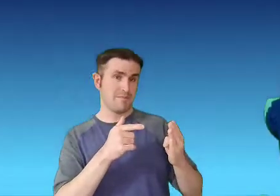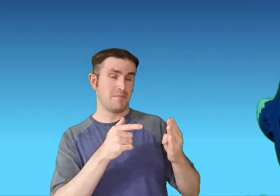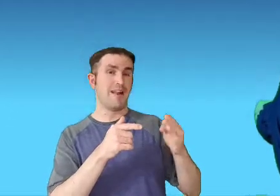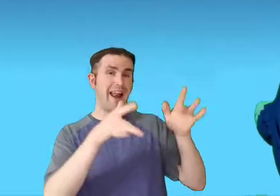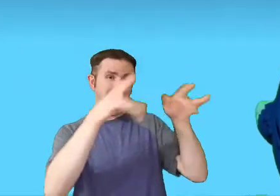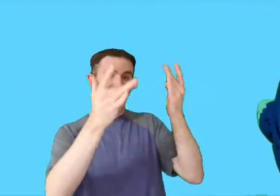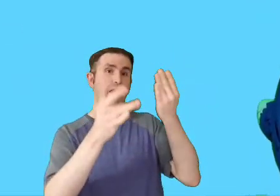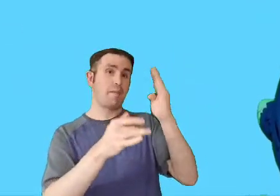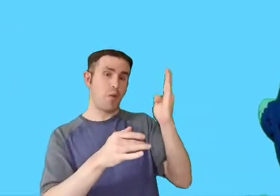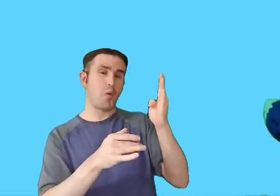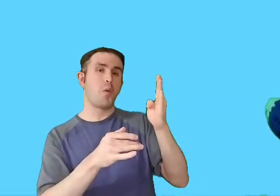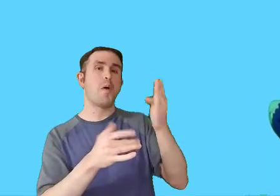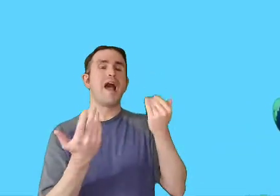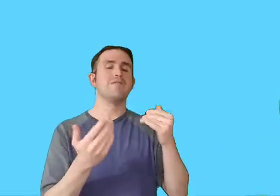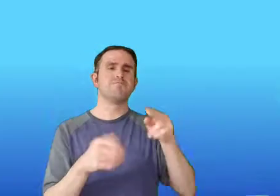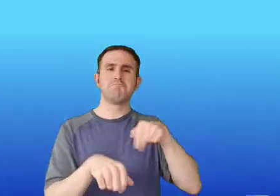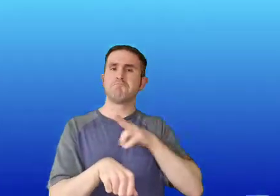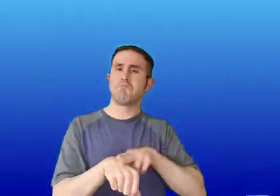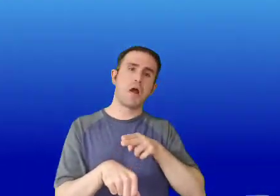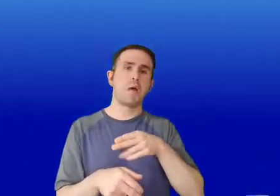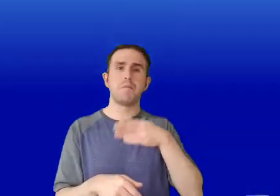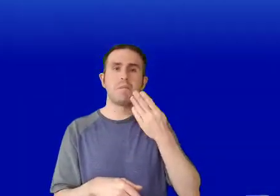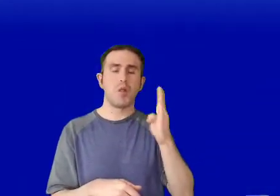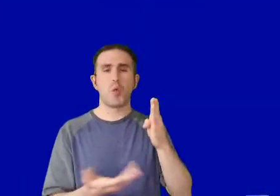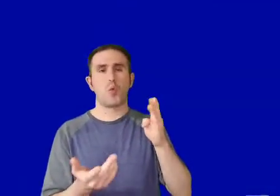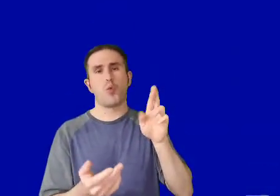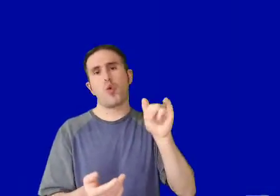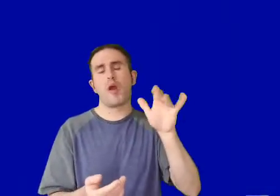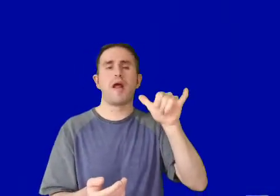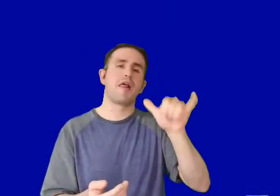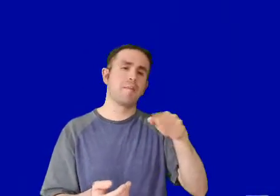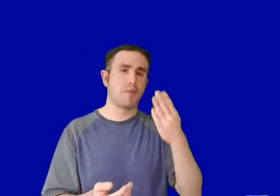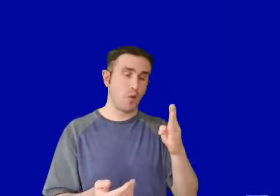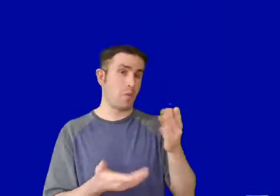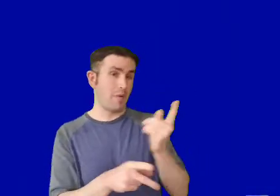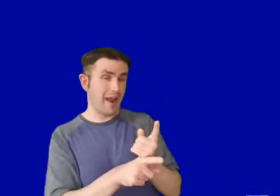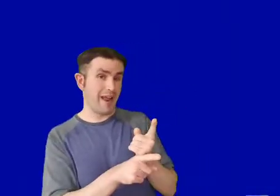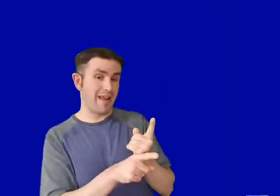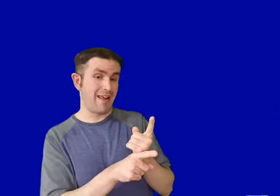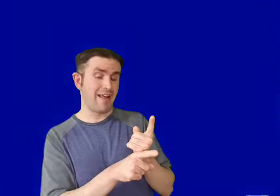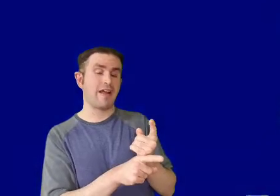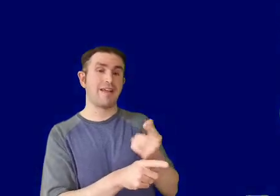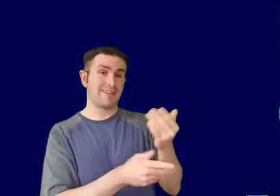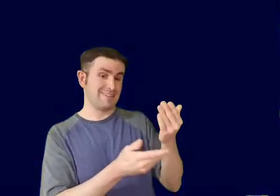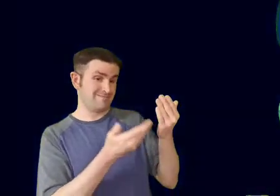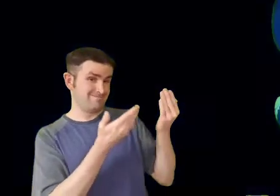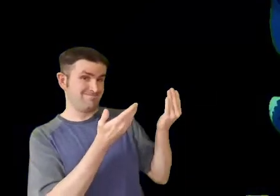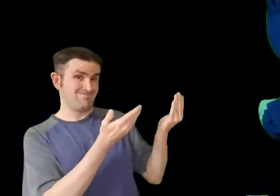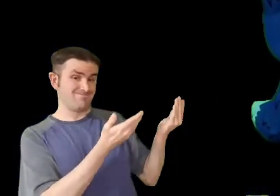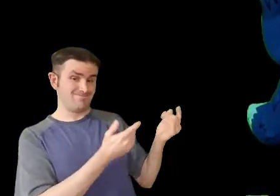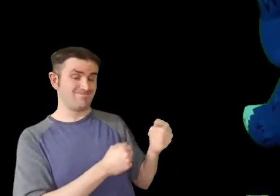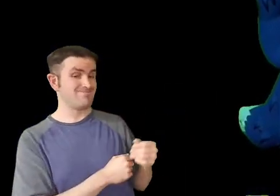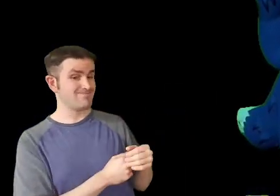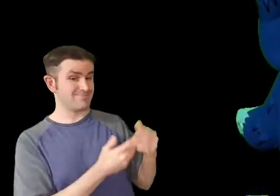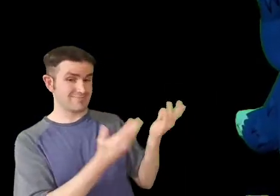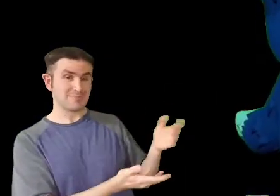a baby blue and then just a you know, normal, like a royal blue, right? So, this right here then,